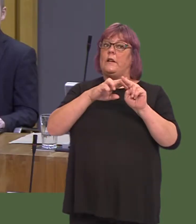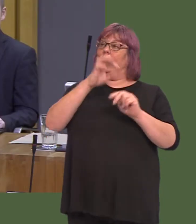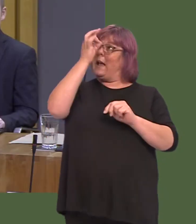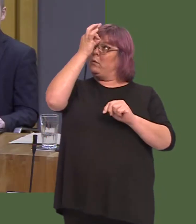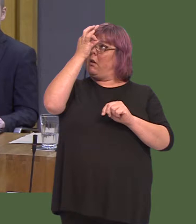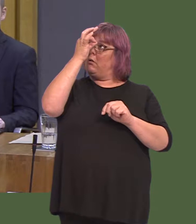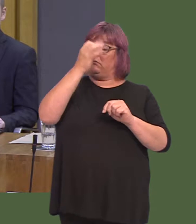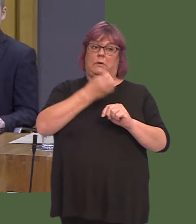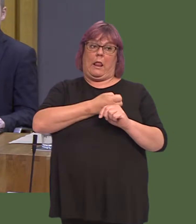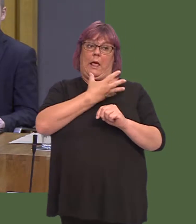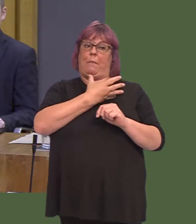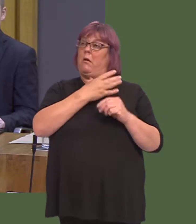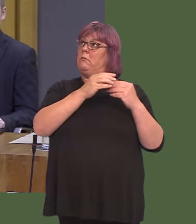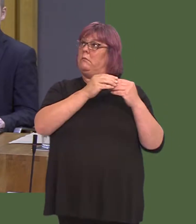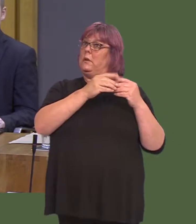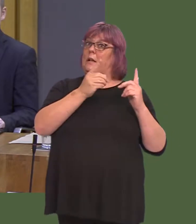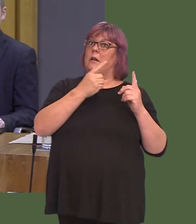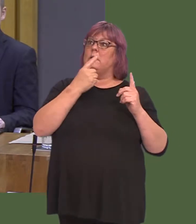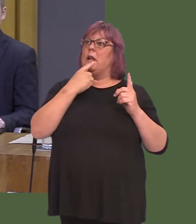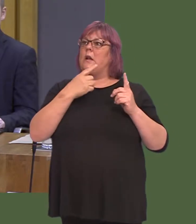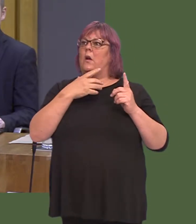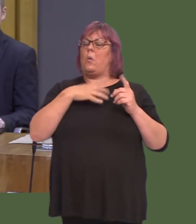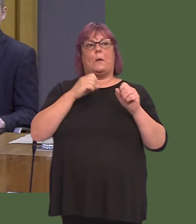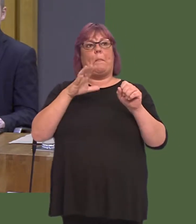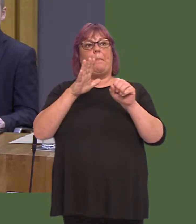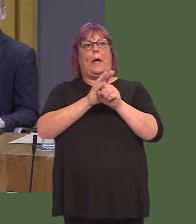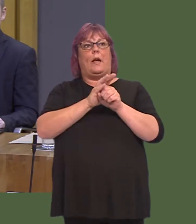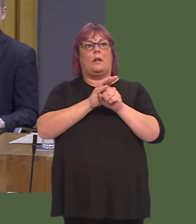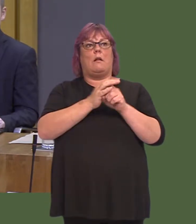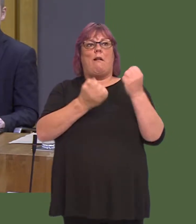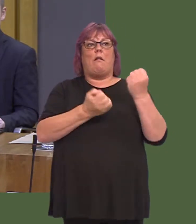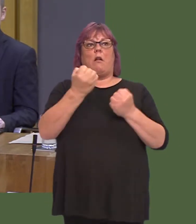Cardiff council that has called for a ban on polluting vehicles by 2030?